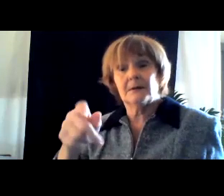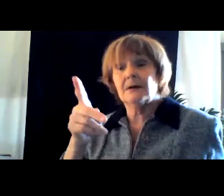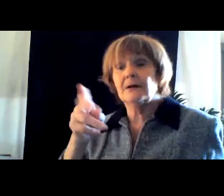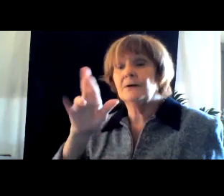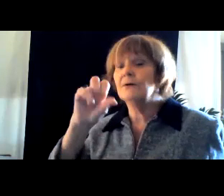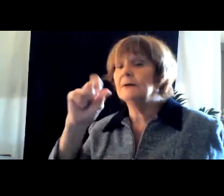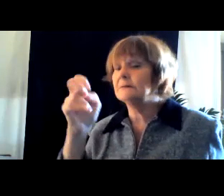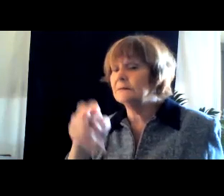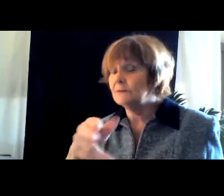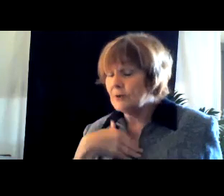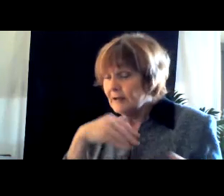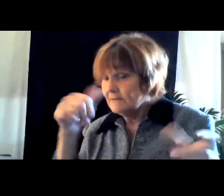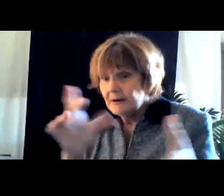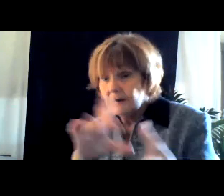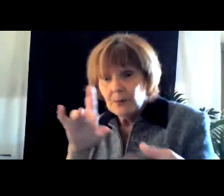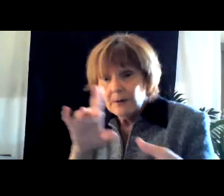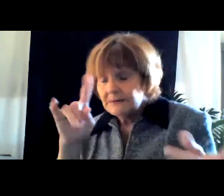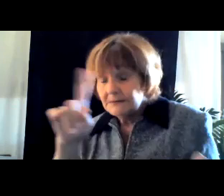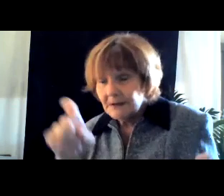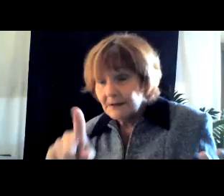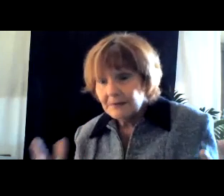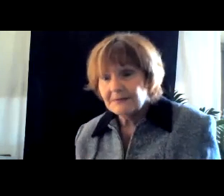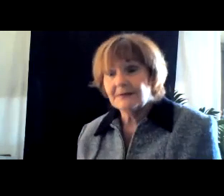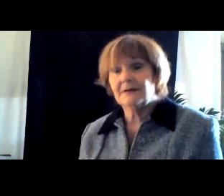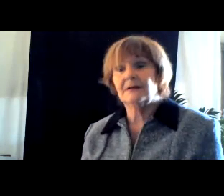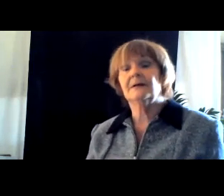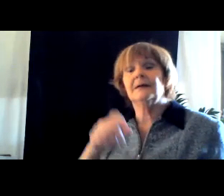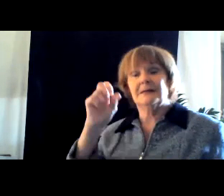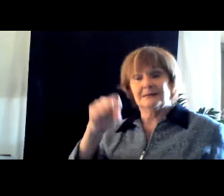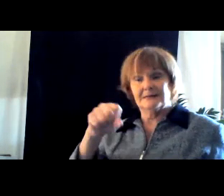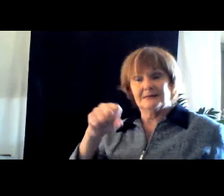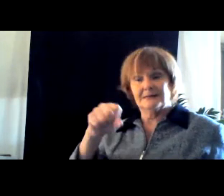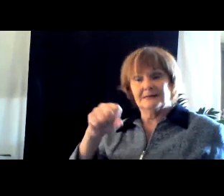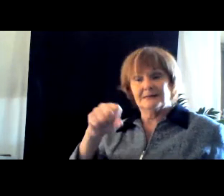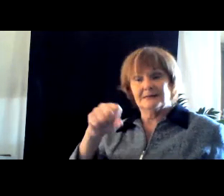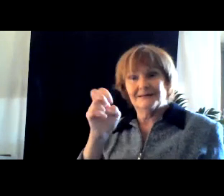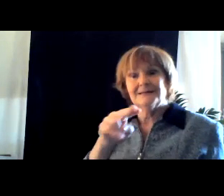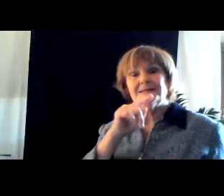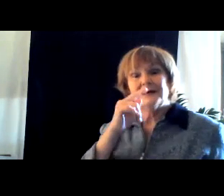that I need to be aware of? [Kristen] We have a couple other requests to ask you if you will slow down a little bit.